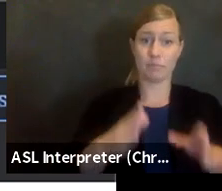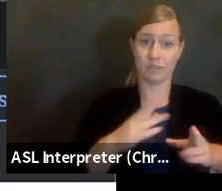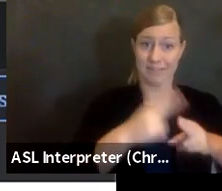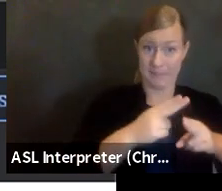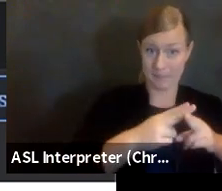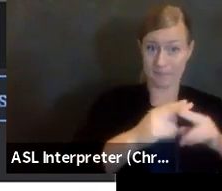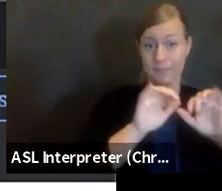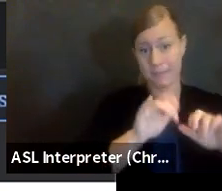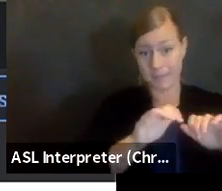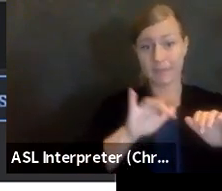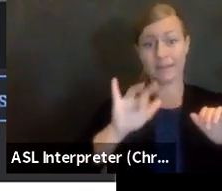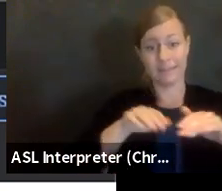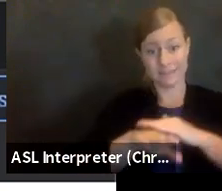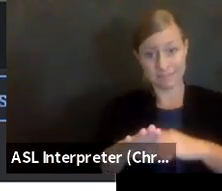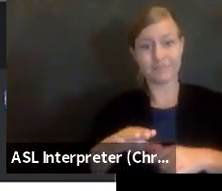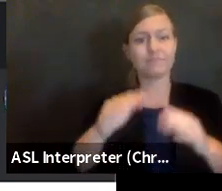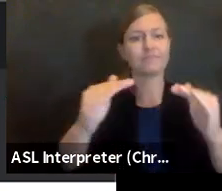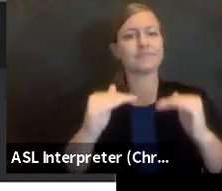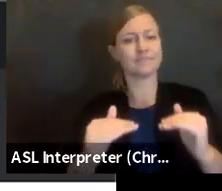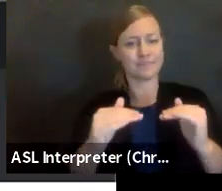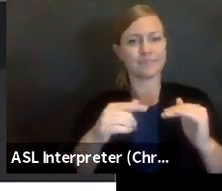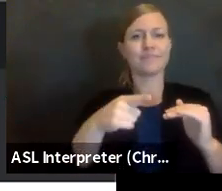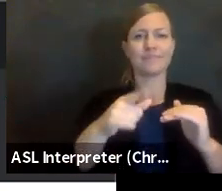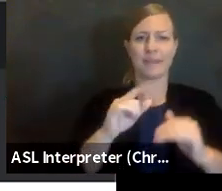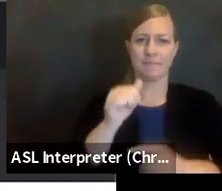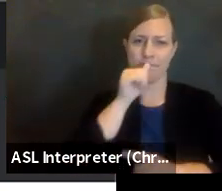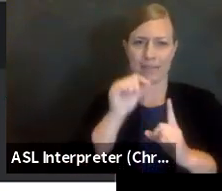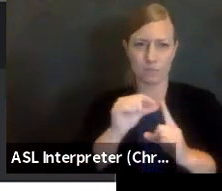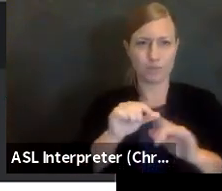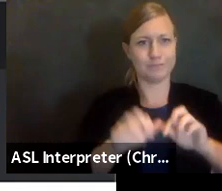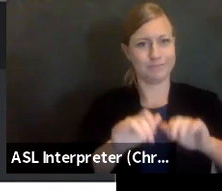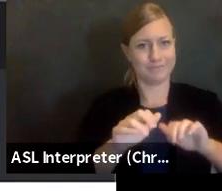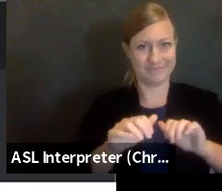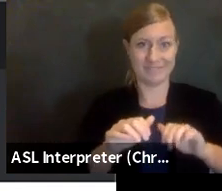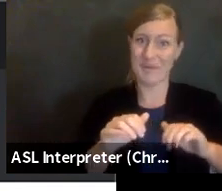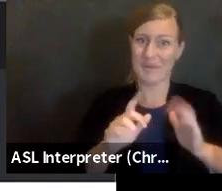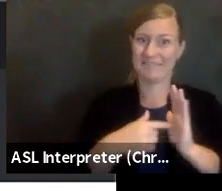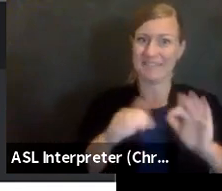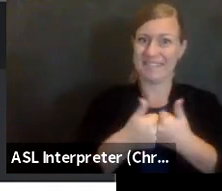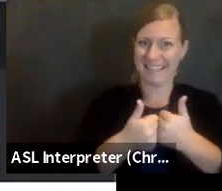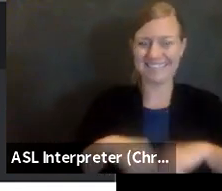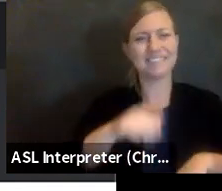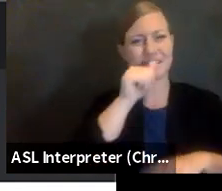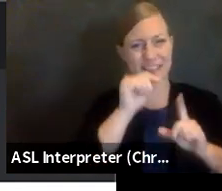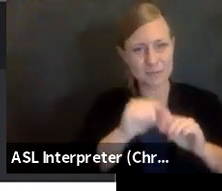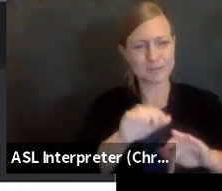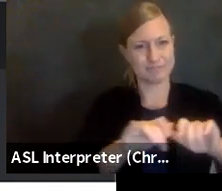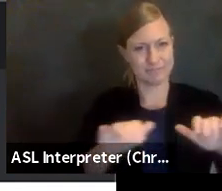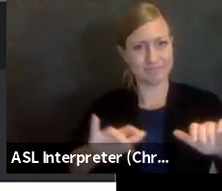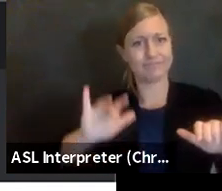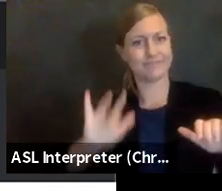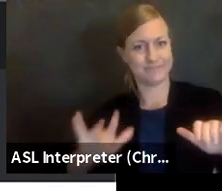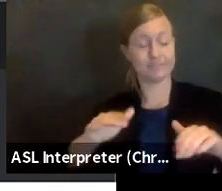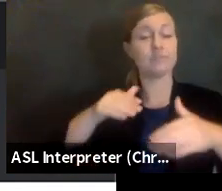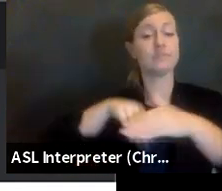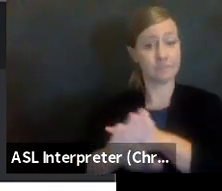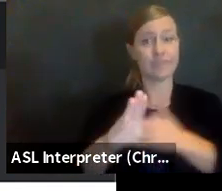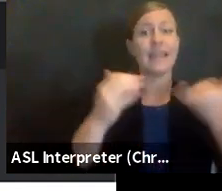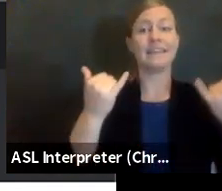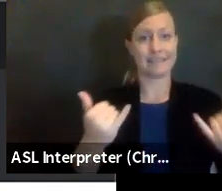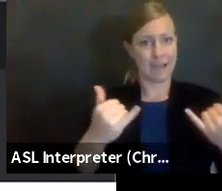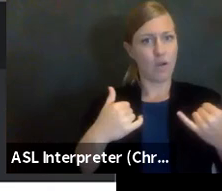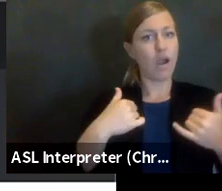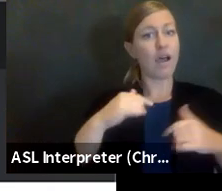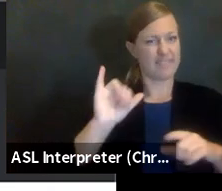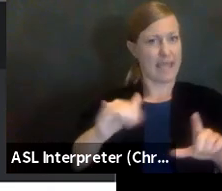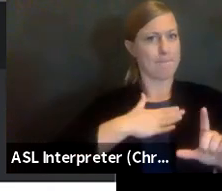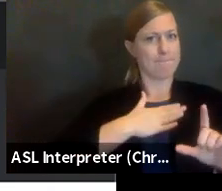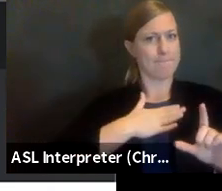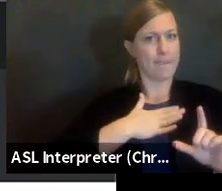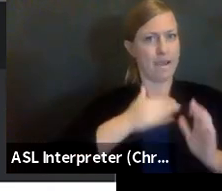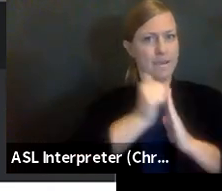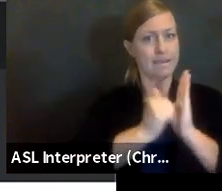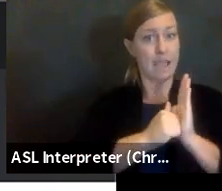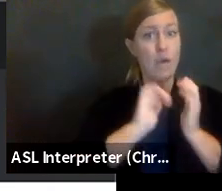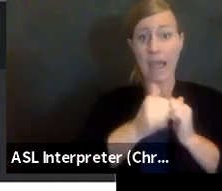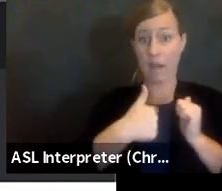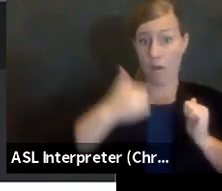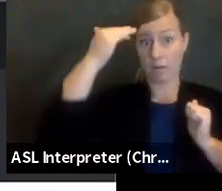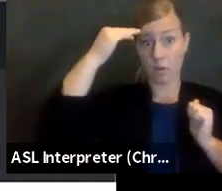ESD 112 - Katherine Livick: Sure hope I can do that right. That's always the first step. Alright, so now I know that I am signed in to my Google account because I have my initial up here in the little circle.